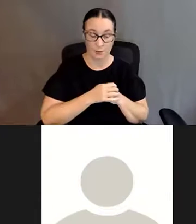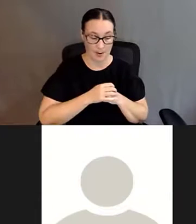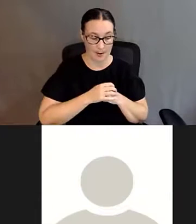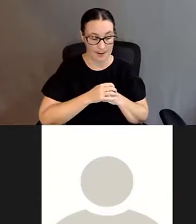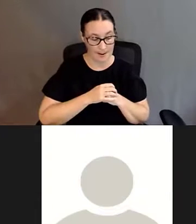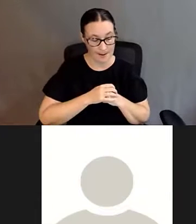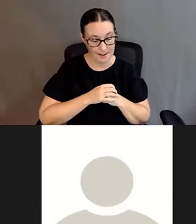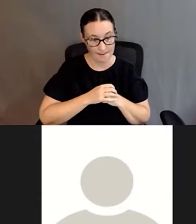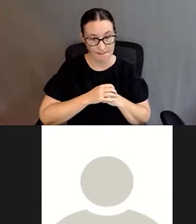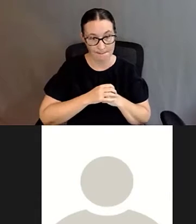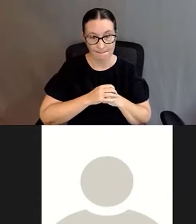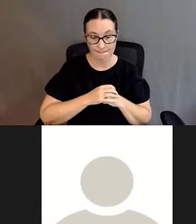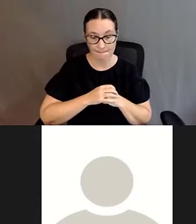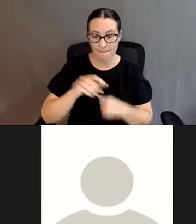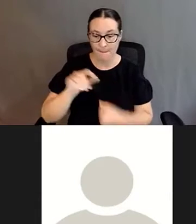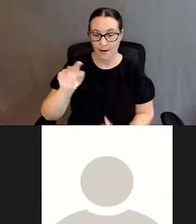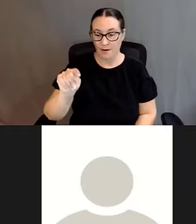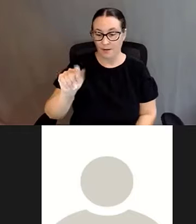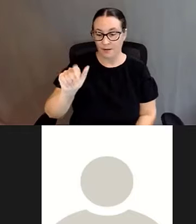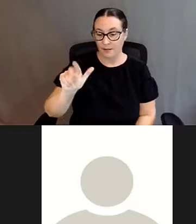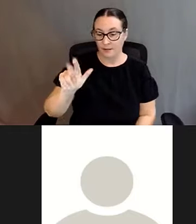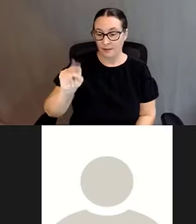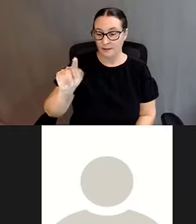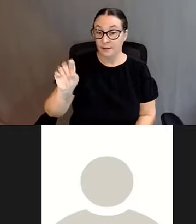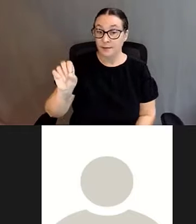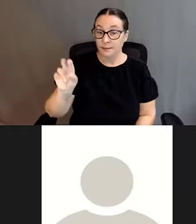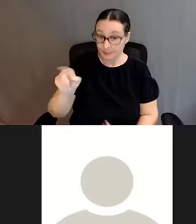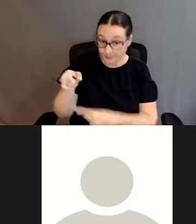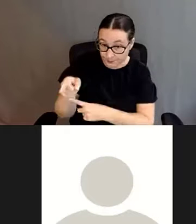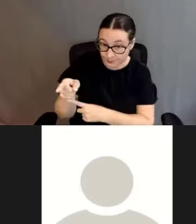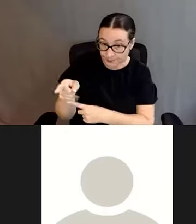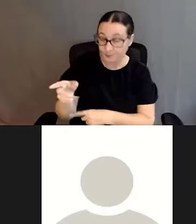Taunton, what ... Can you talk to us about the main differences